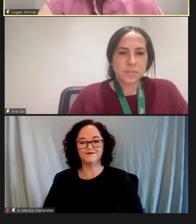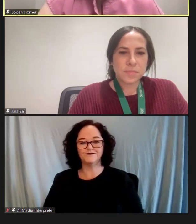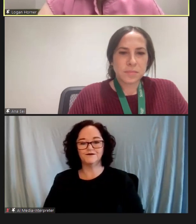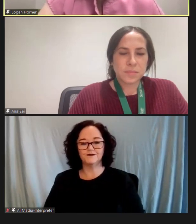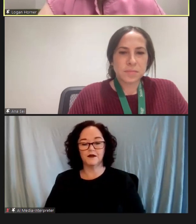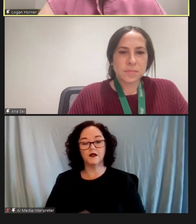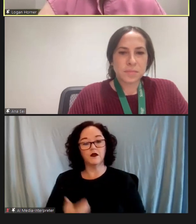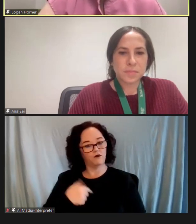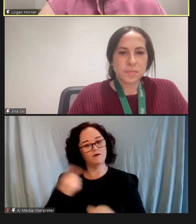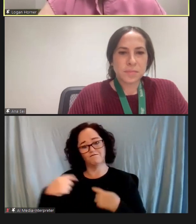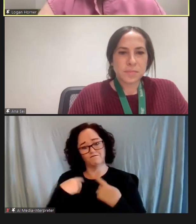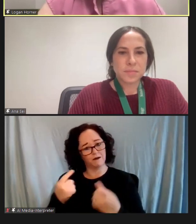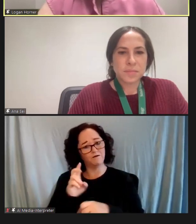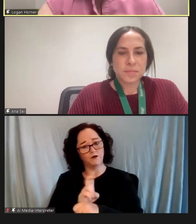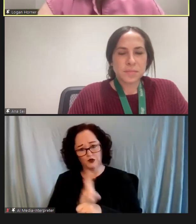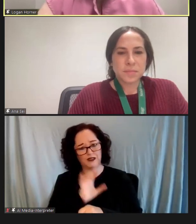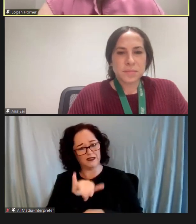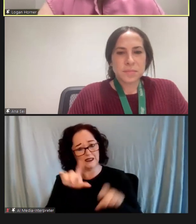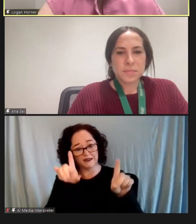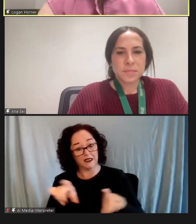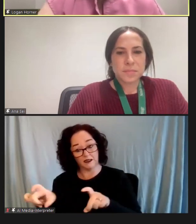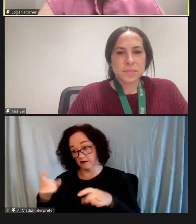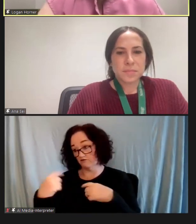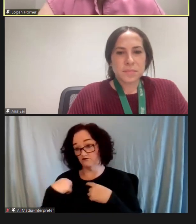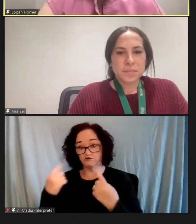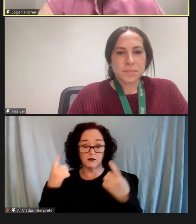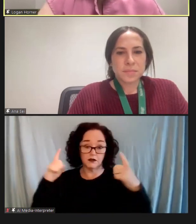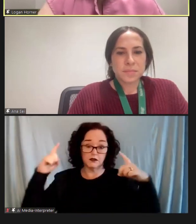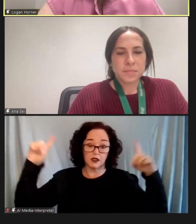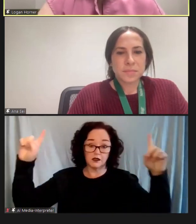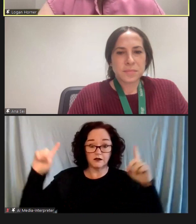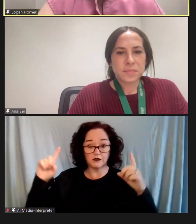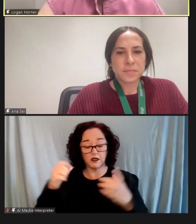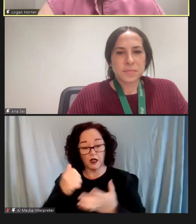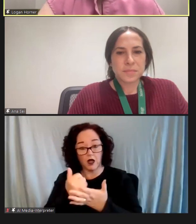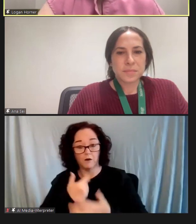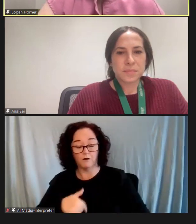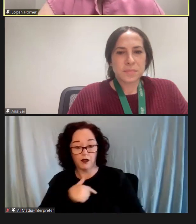that and it's been successful for us to